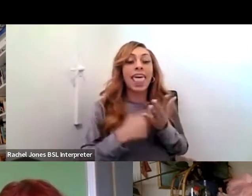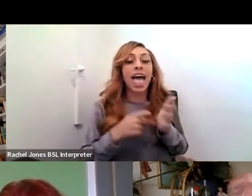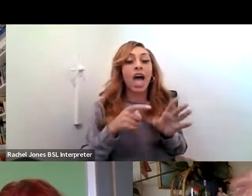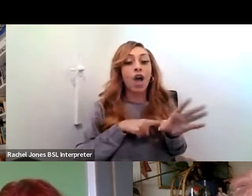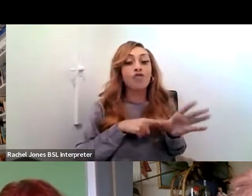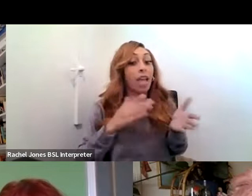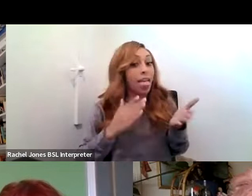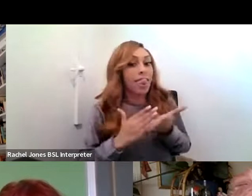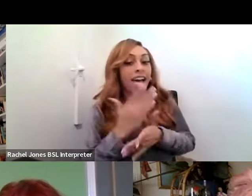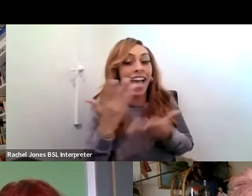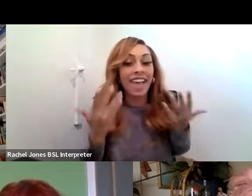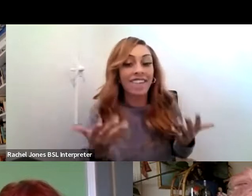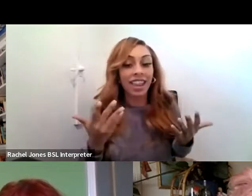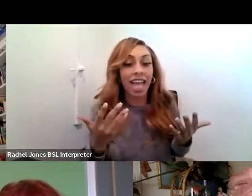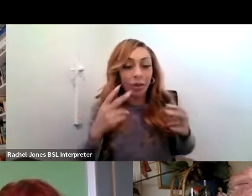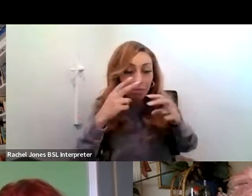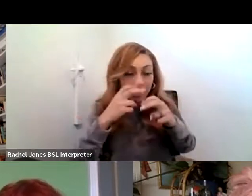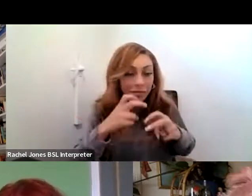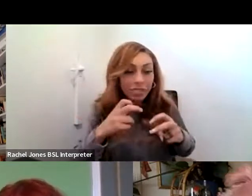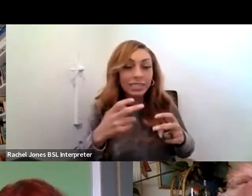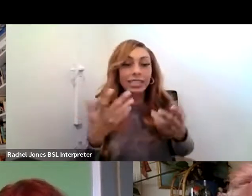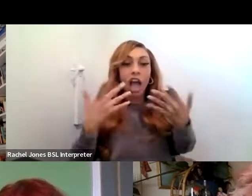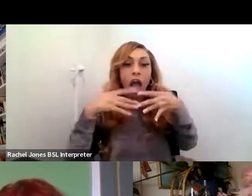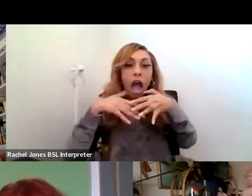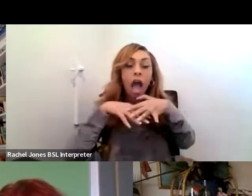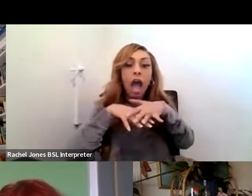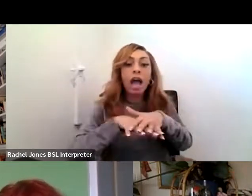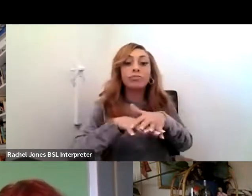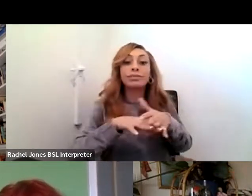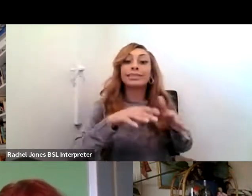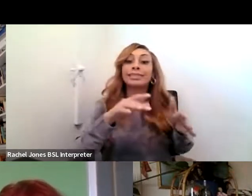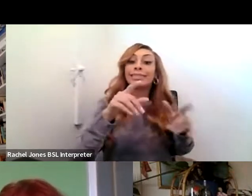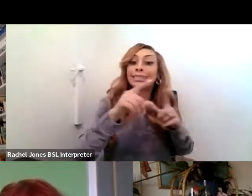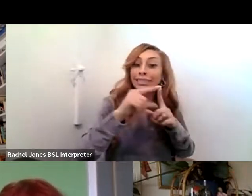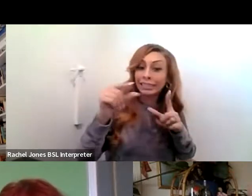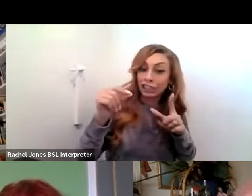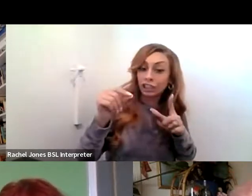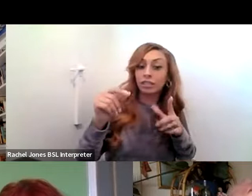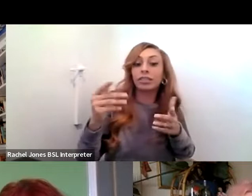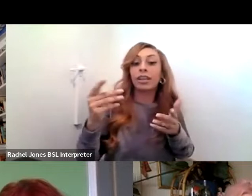which was specifically to explore how hybrid theatre and digital theatre can work, now theatres had re-opened